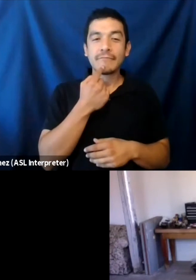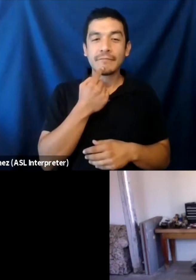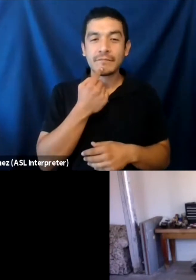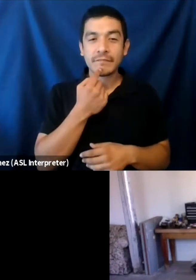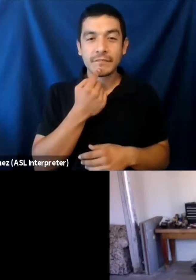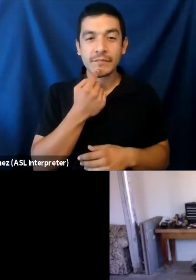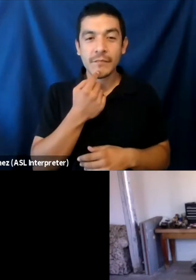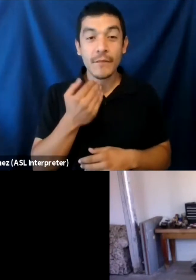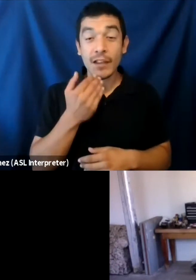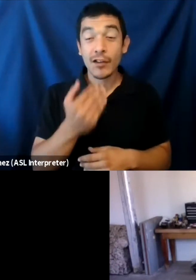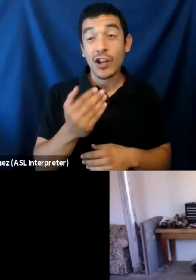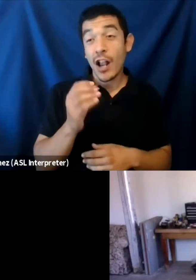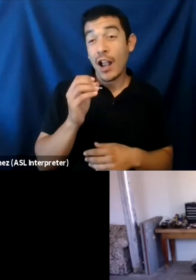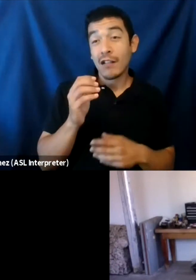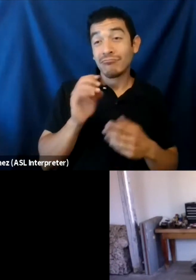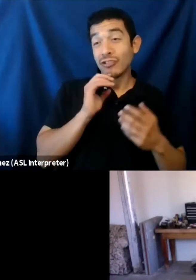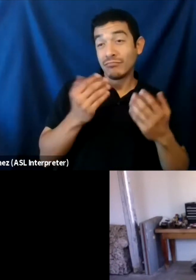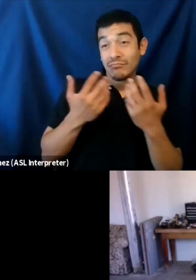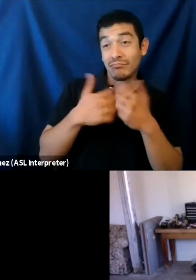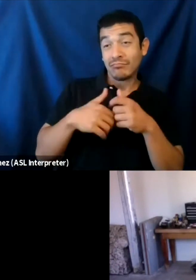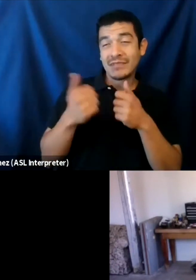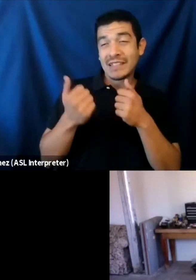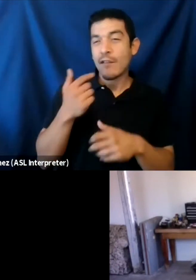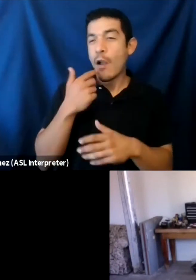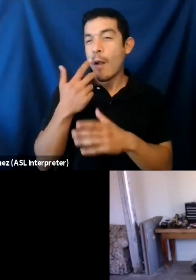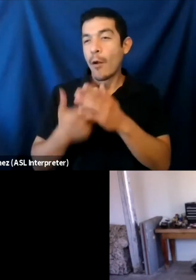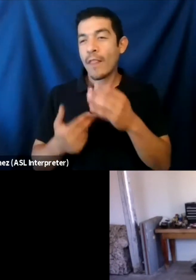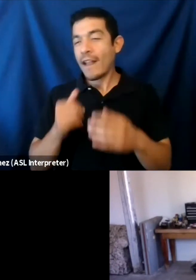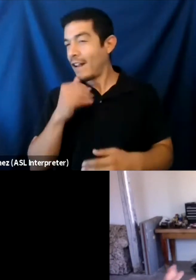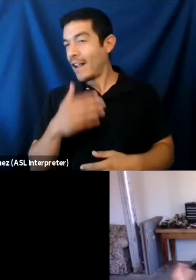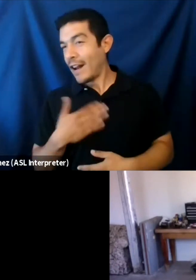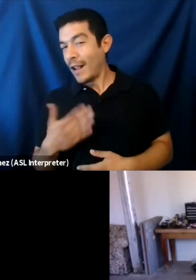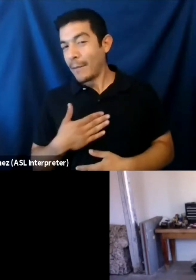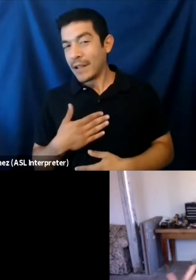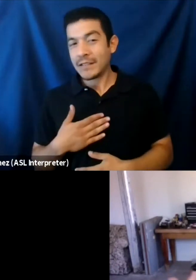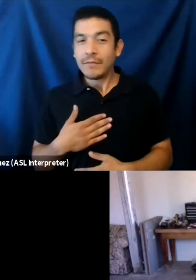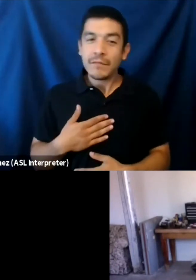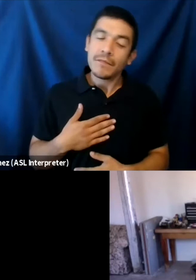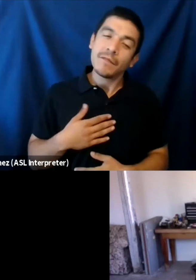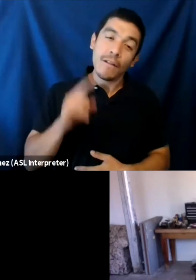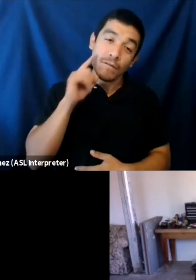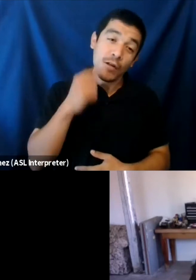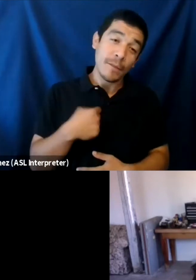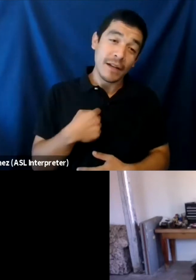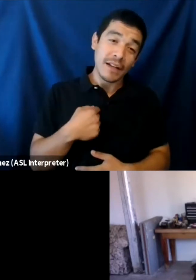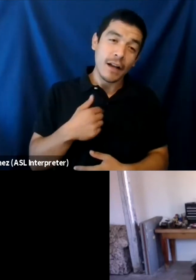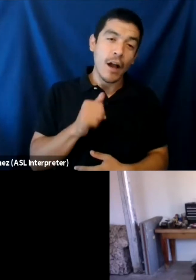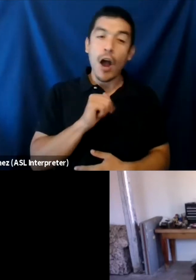a good compromise is where everyone's a little bit unhappy. So it's like, I think, for me maybe all the different parts of me